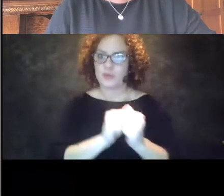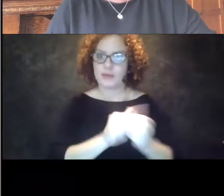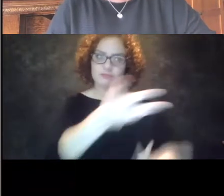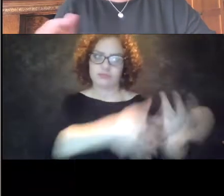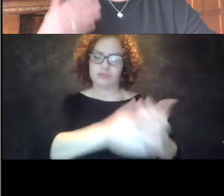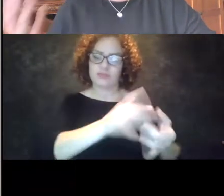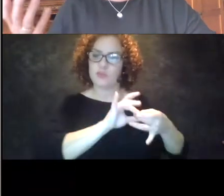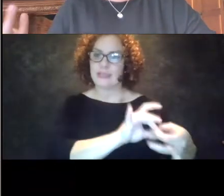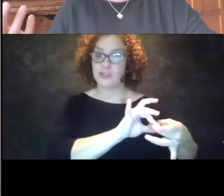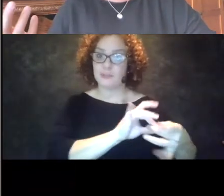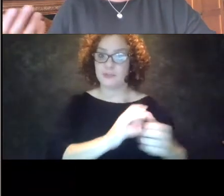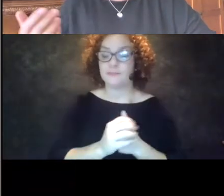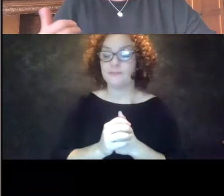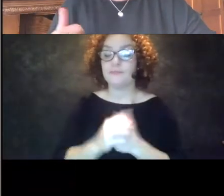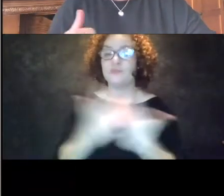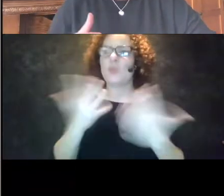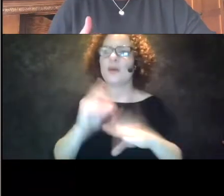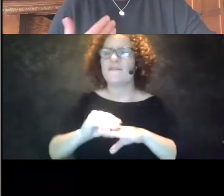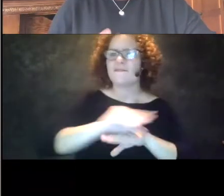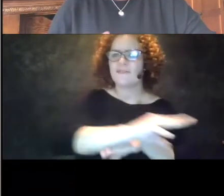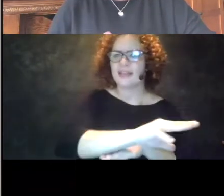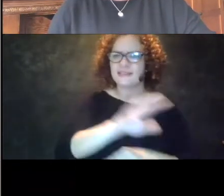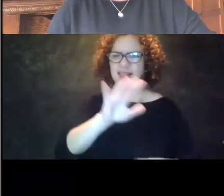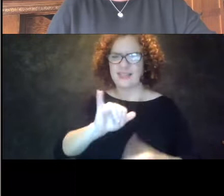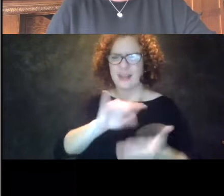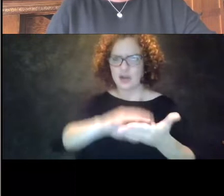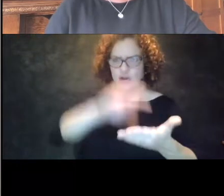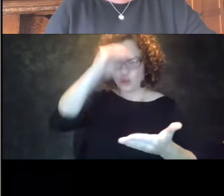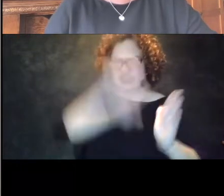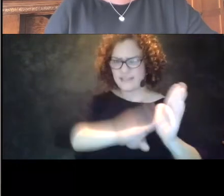that affect that development. And these might be also seen as like barriers that are the